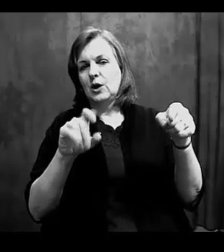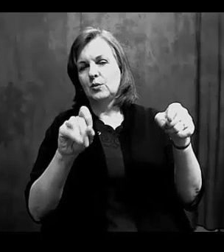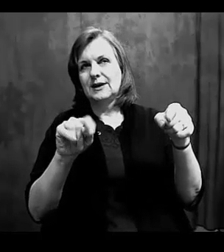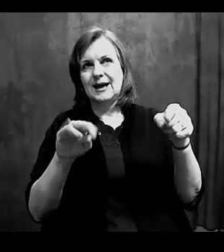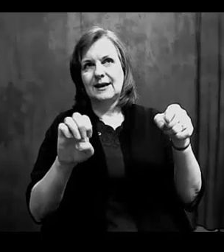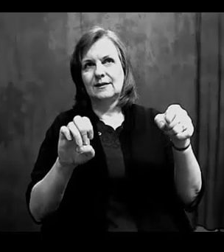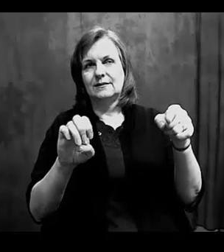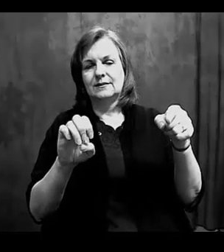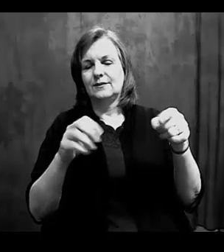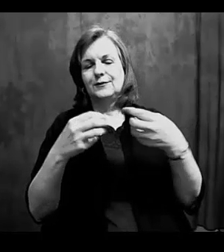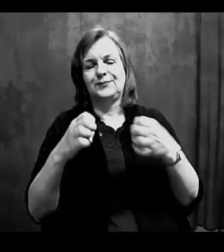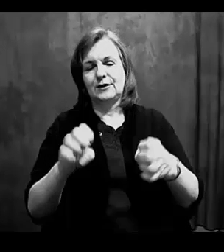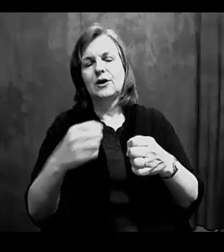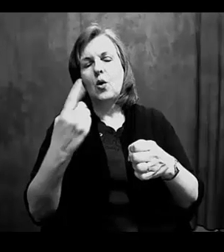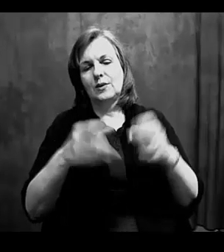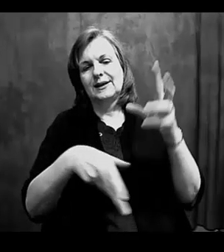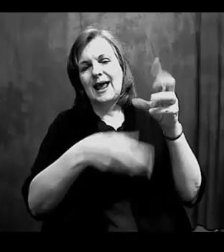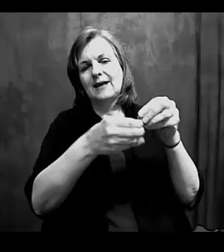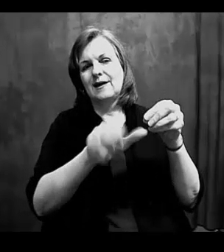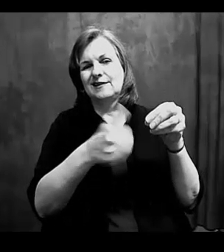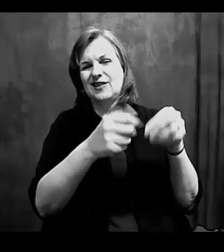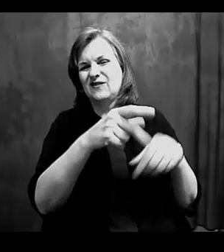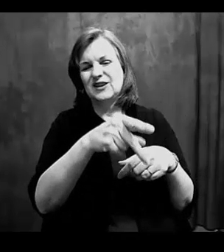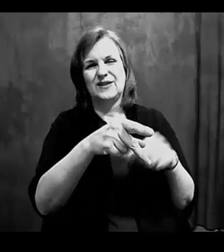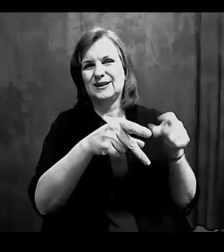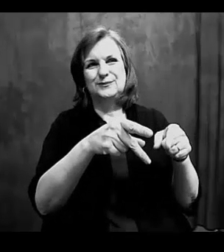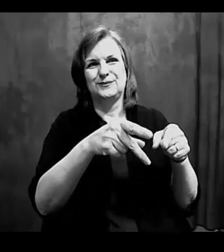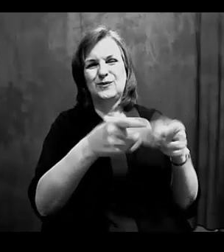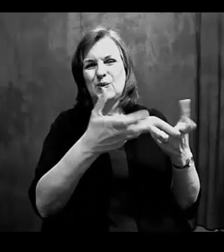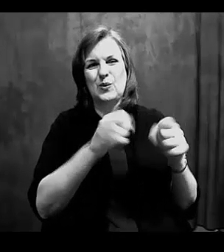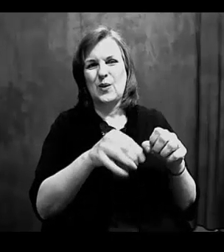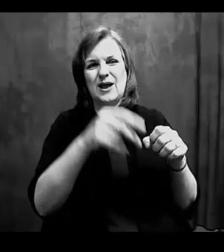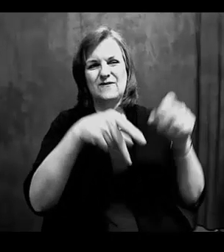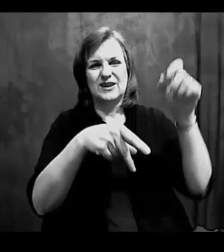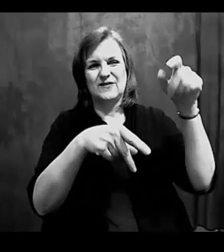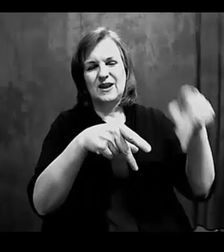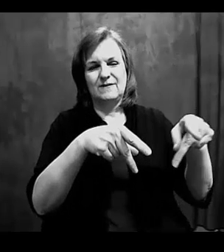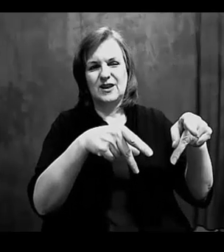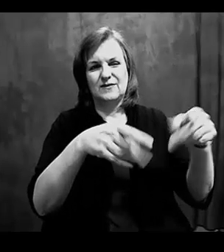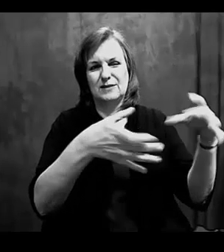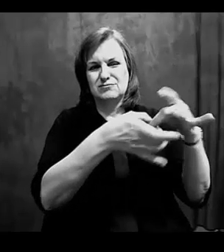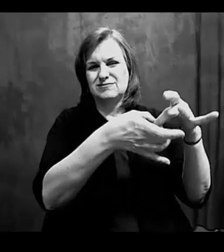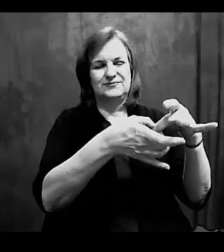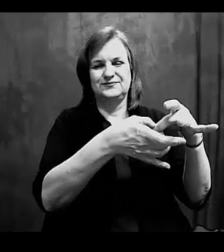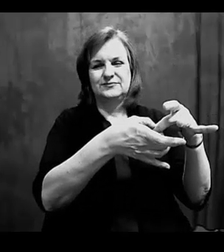all the nucleotide can add and all the polymerase can add is another phosphate -- well we